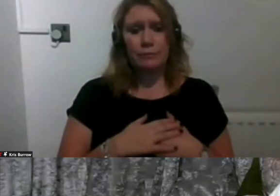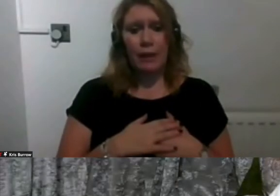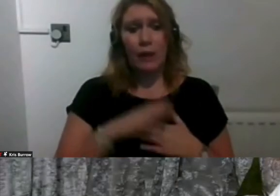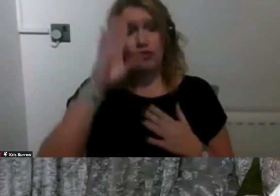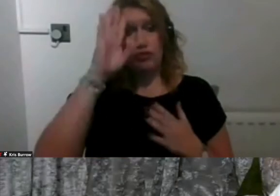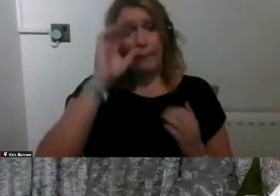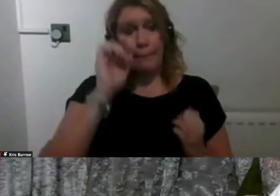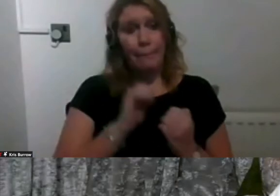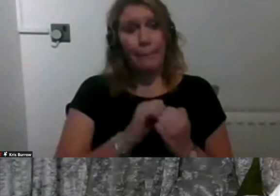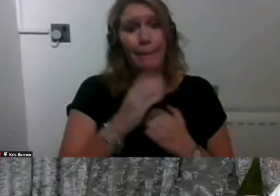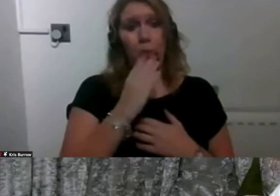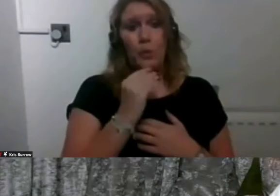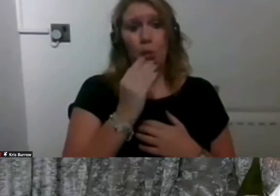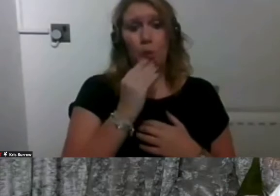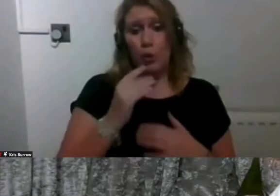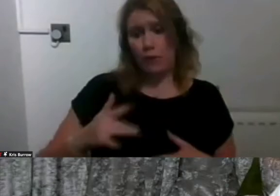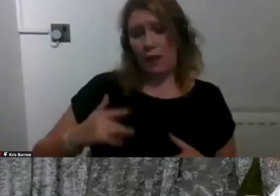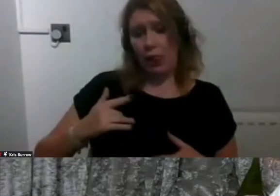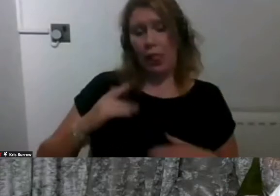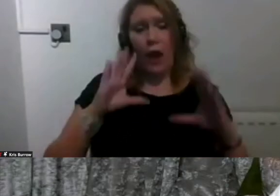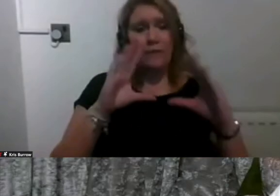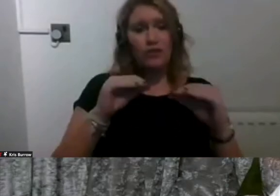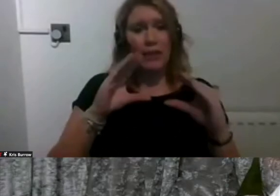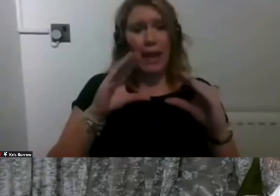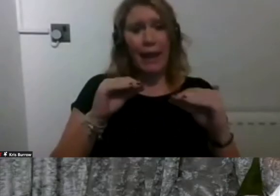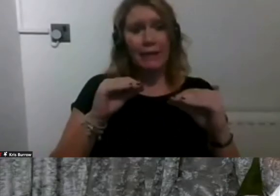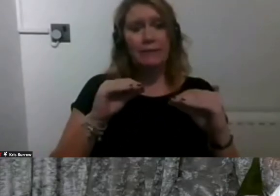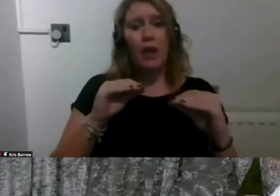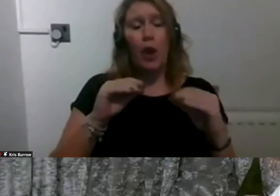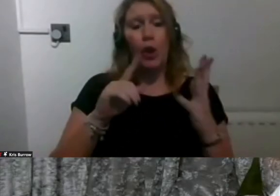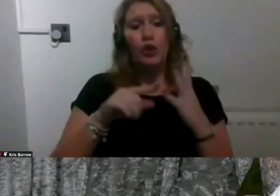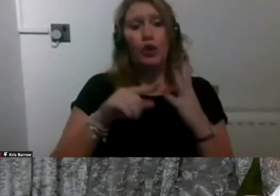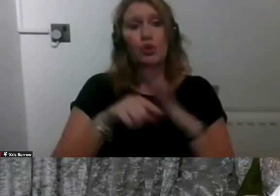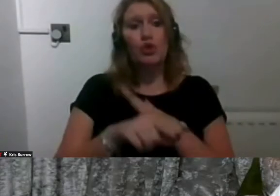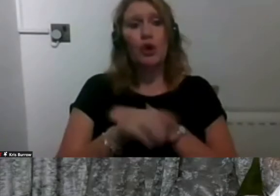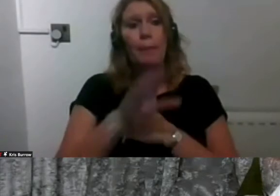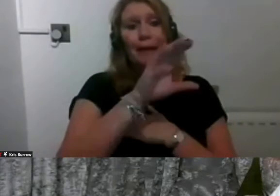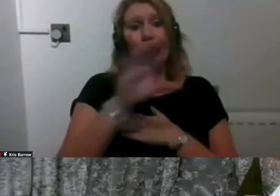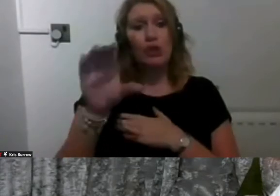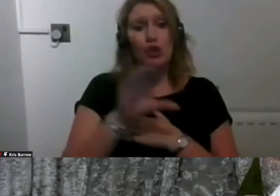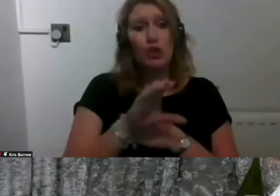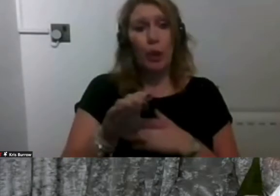Ellen did you want to do another poem? Do